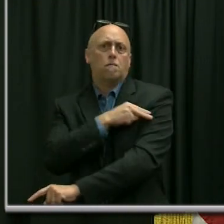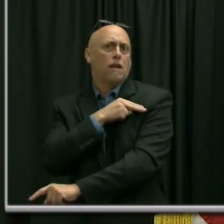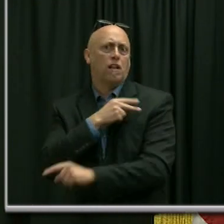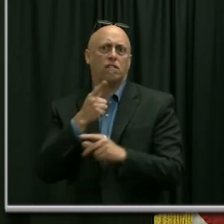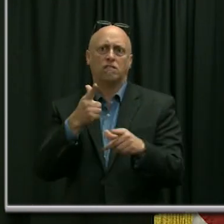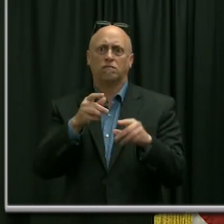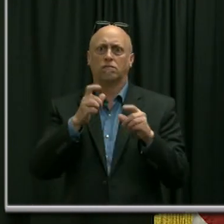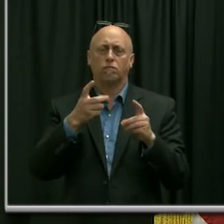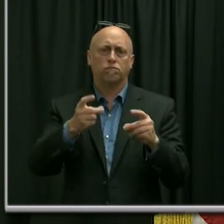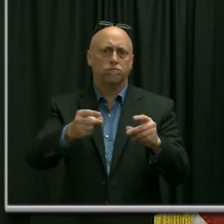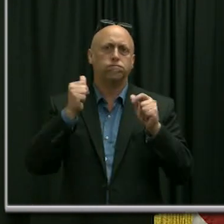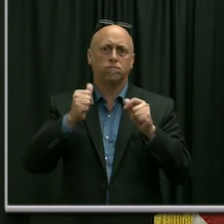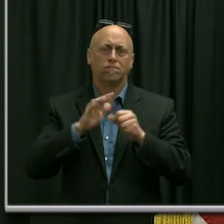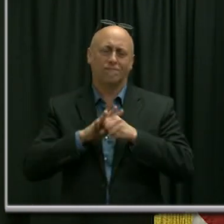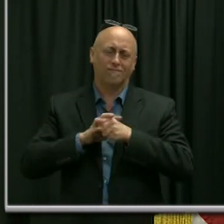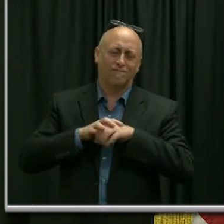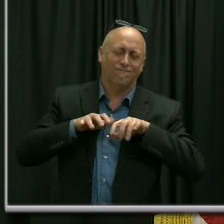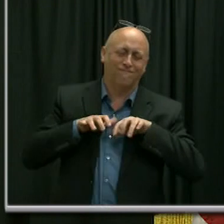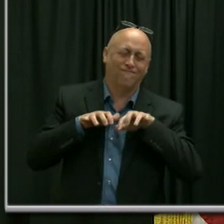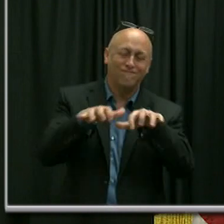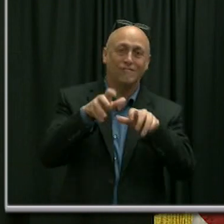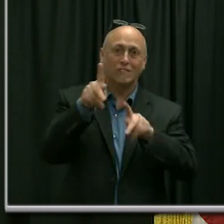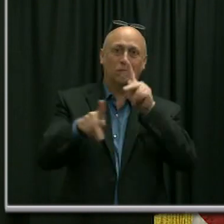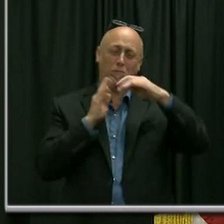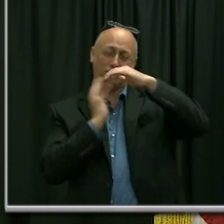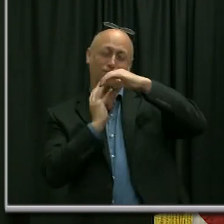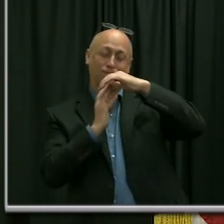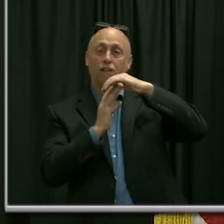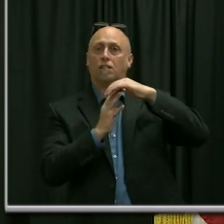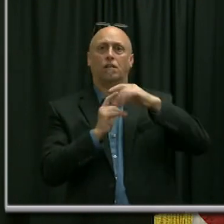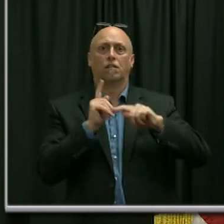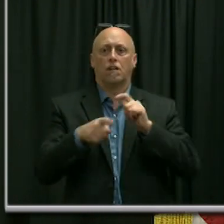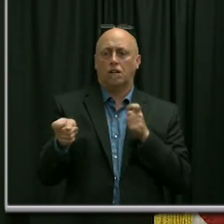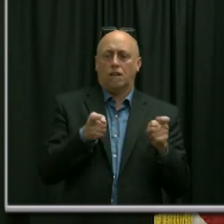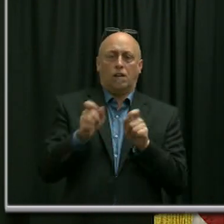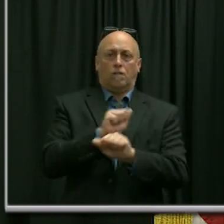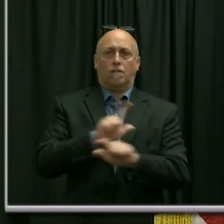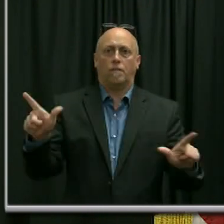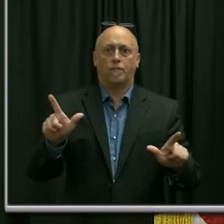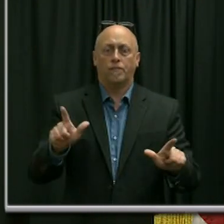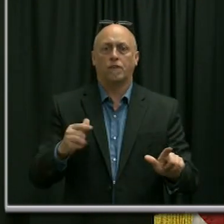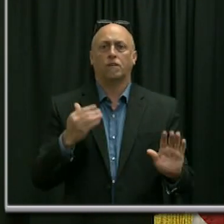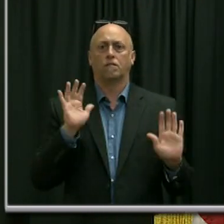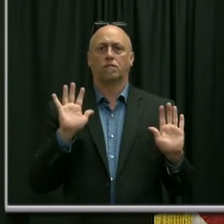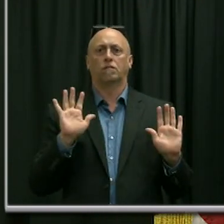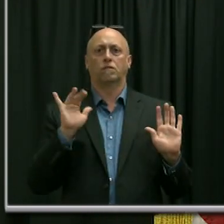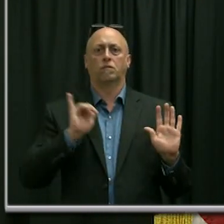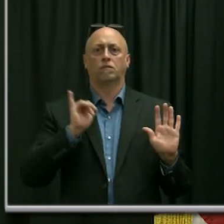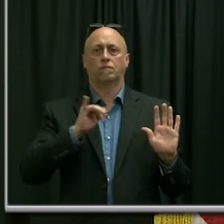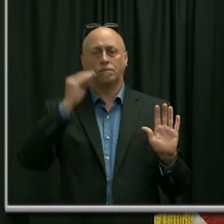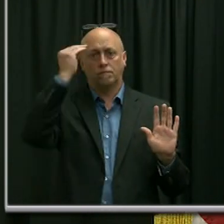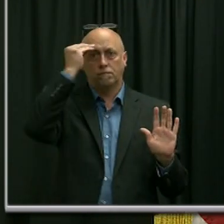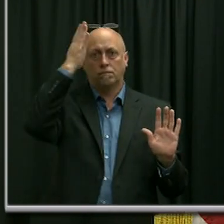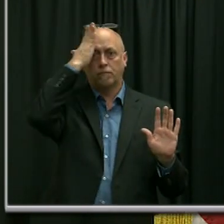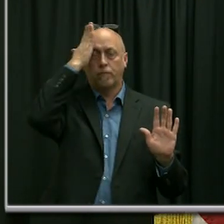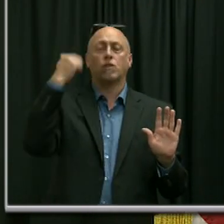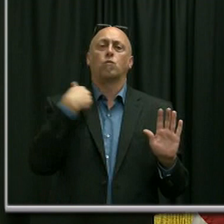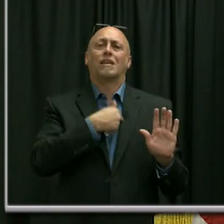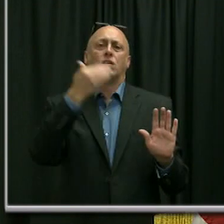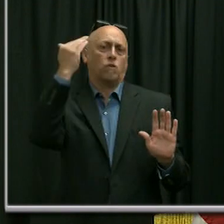AREAS OF THESE COUNTRIES WERE QUICKLY OVERWHELMED. IN THE SHORT HISTORY OF THIS PANDEMIC